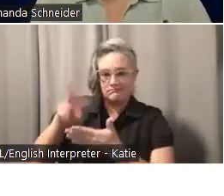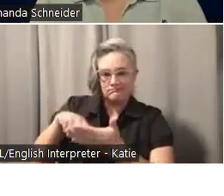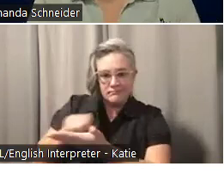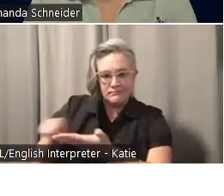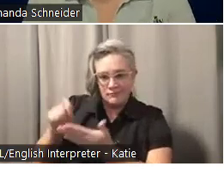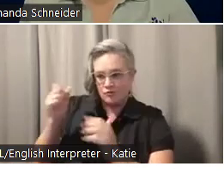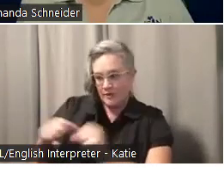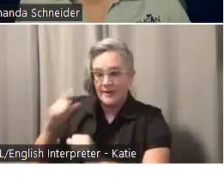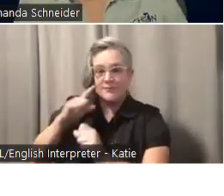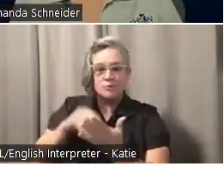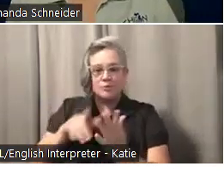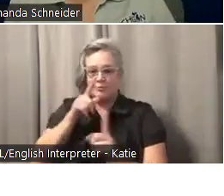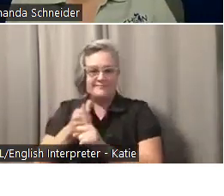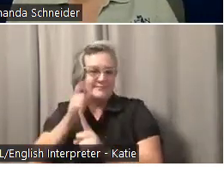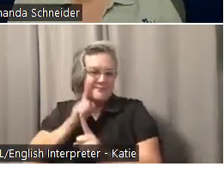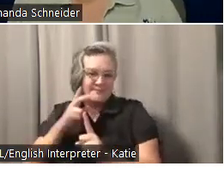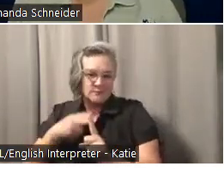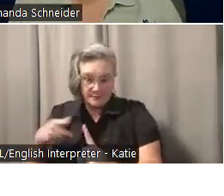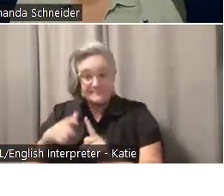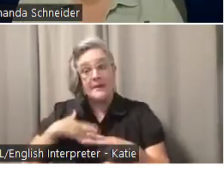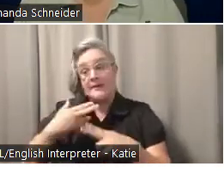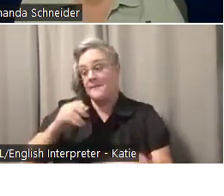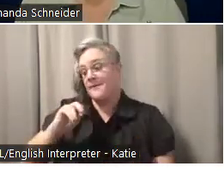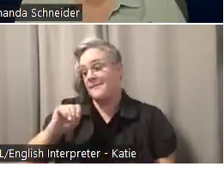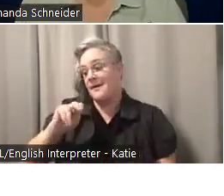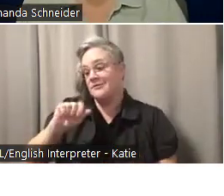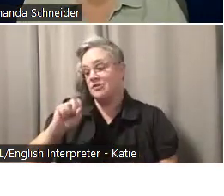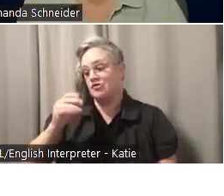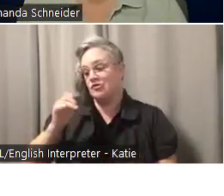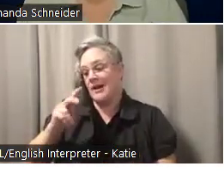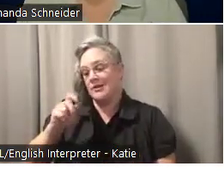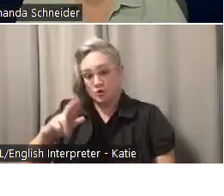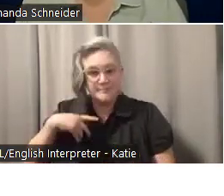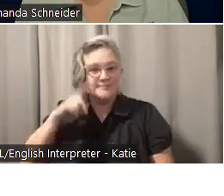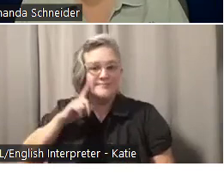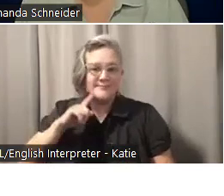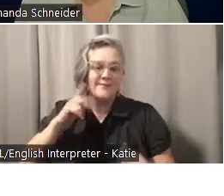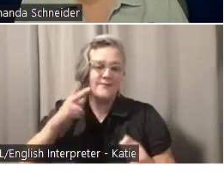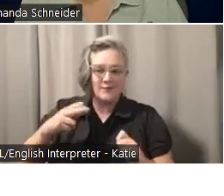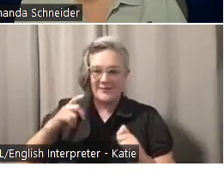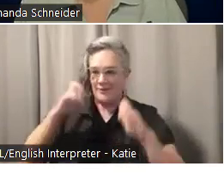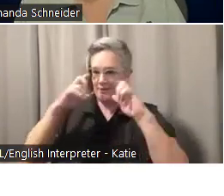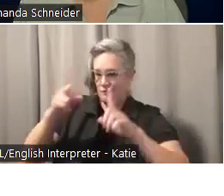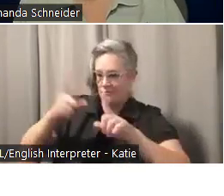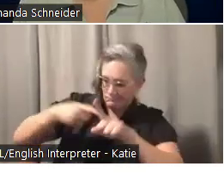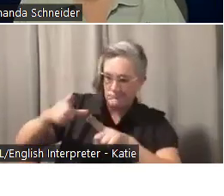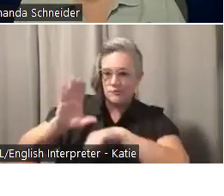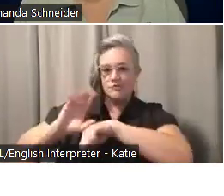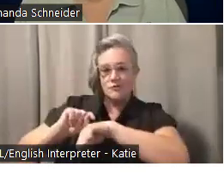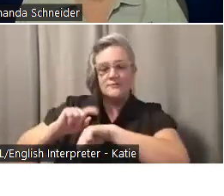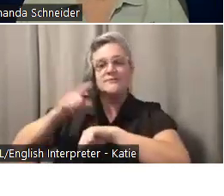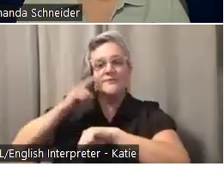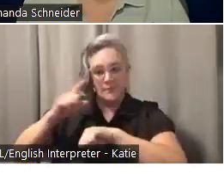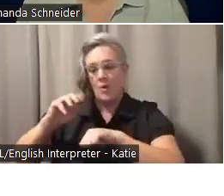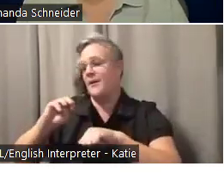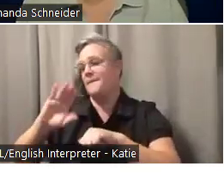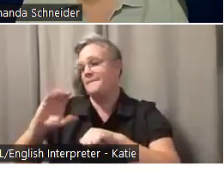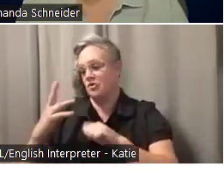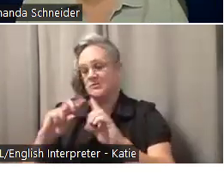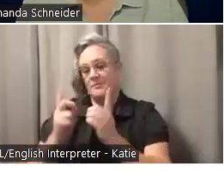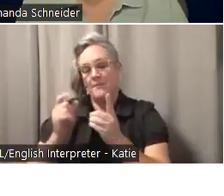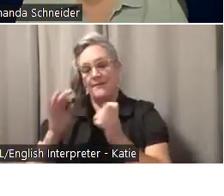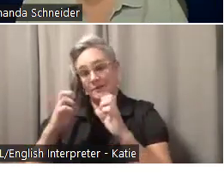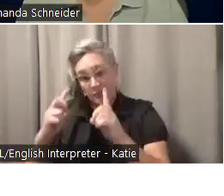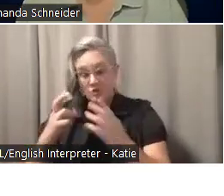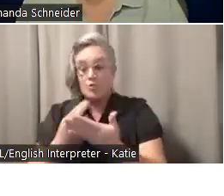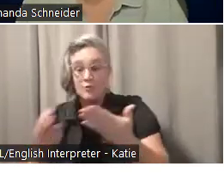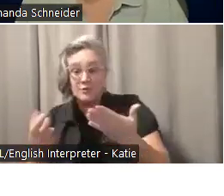My name is Amanda Schneider, and I am a deaf and hard of hearing education consultant with the Michigan Department of Education Resource for Deaf and Hard of Hearing.